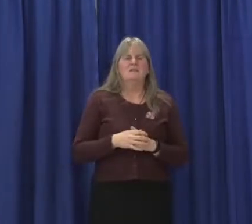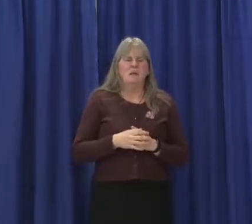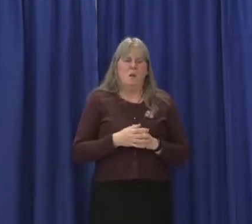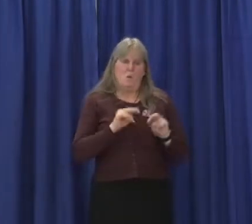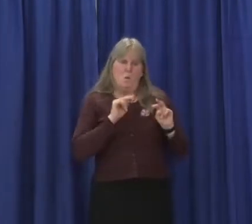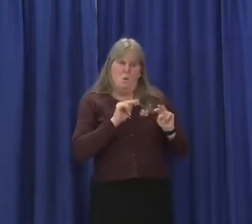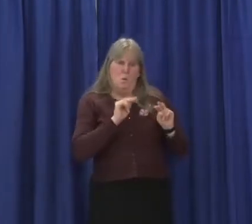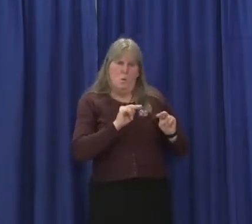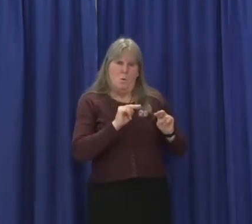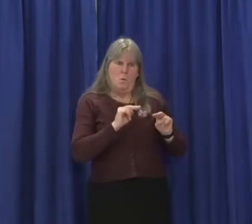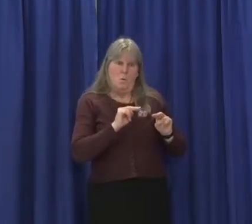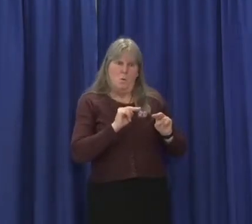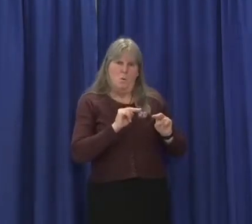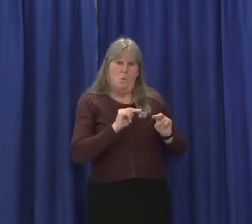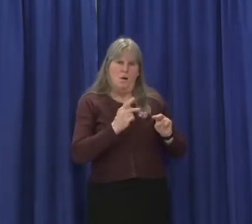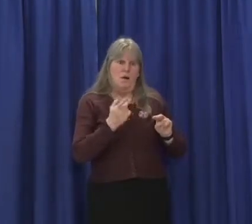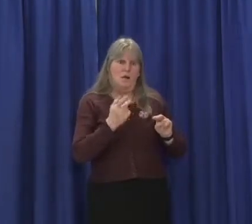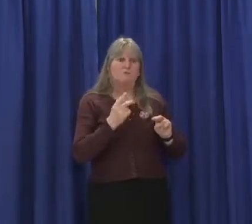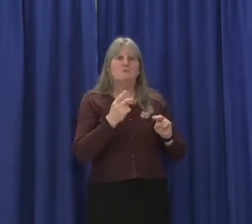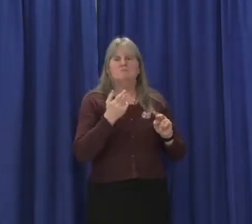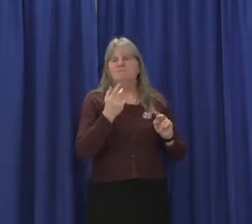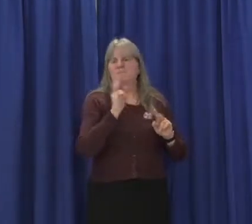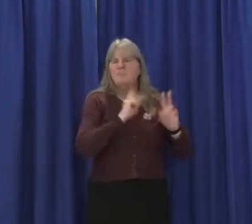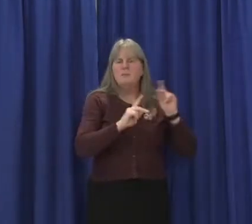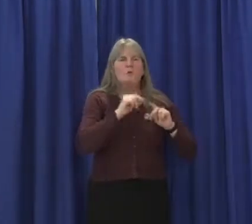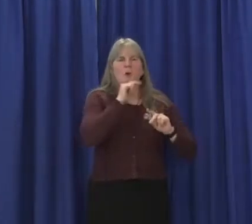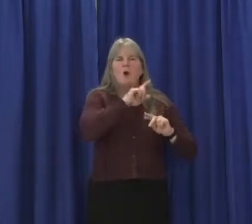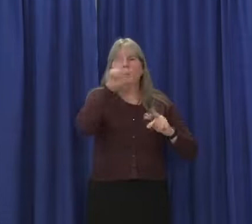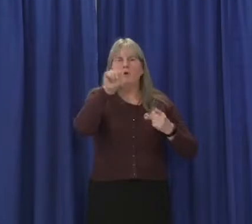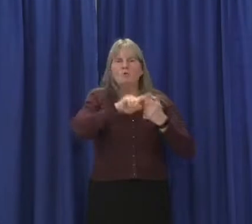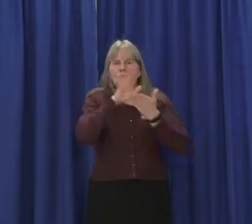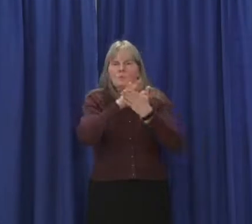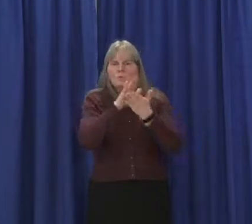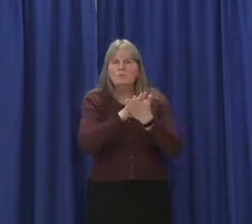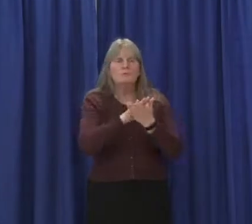absenteeism or how many kids are absent today is appropriate